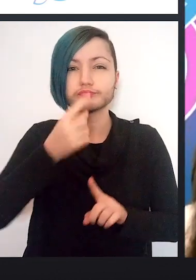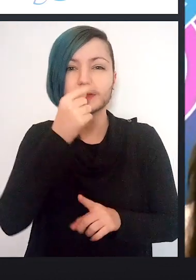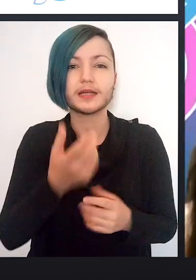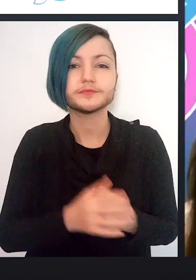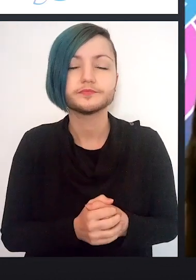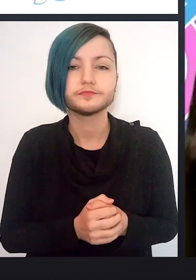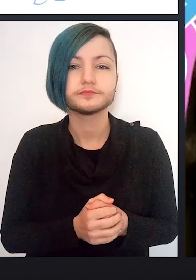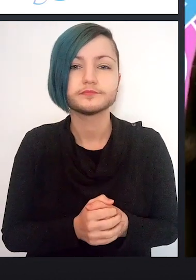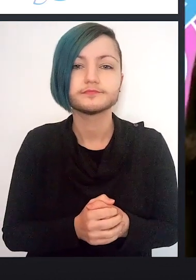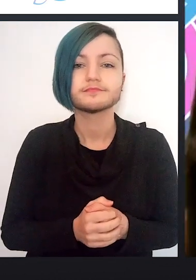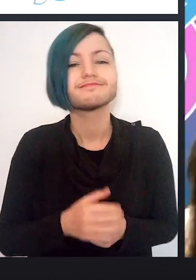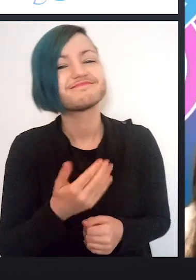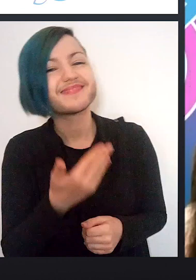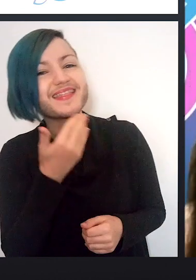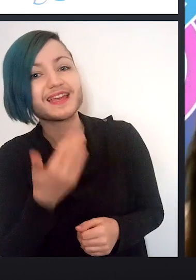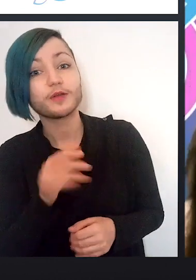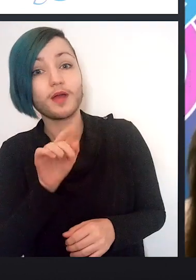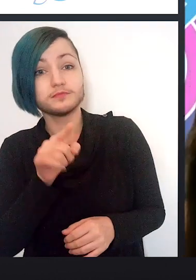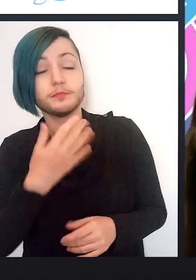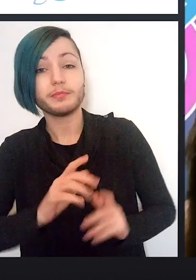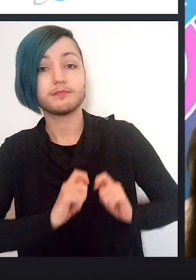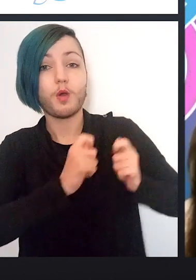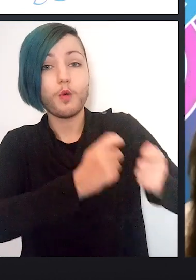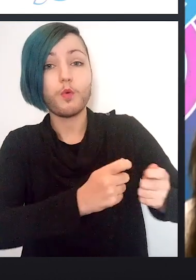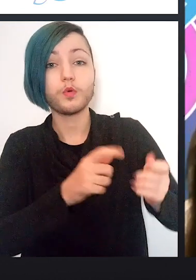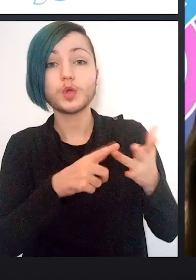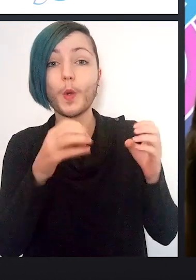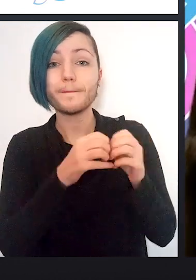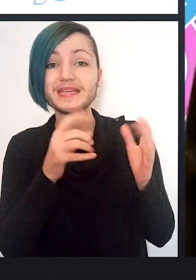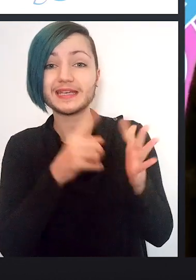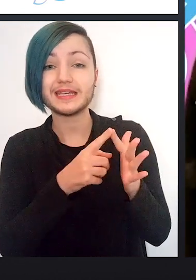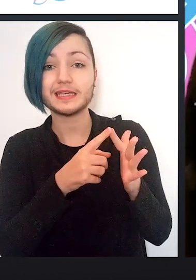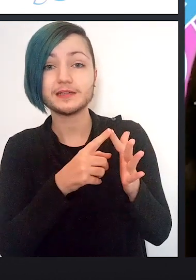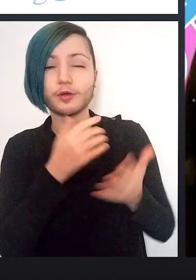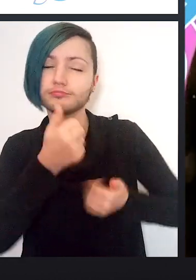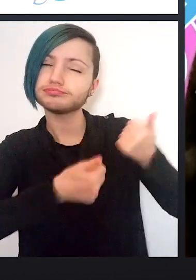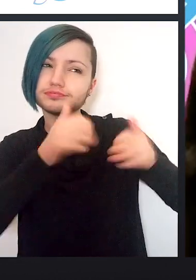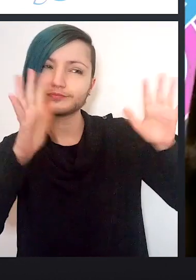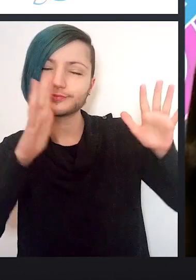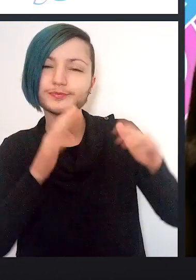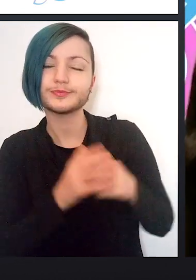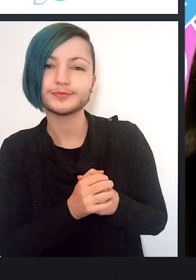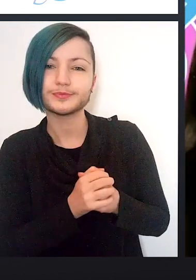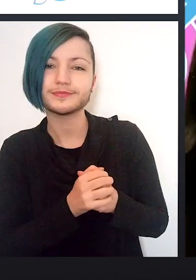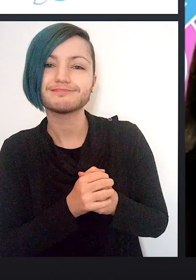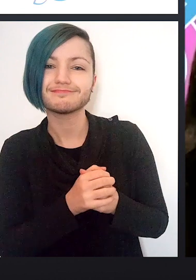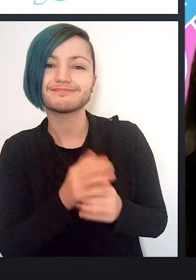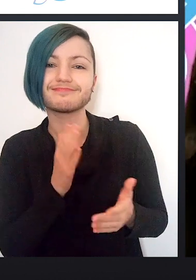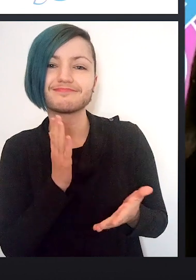Thank you, and you were quite rightly awarded an OBE for your contributions and many congratulations for that. Thank you.